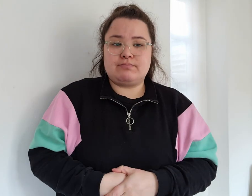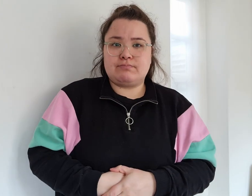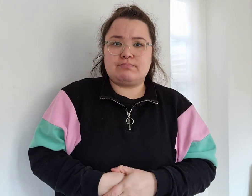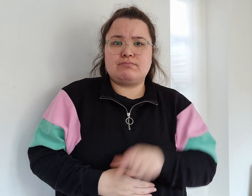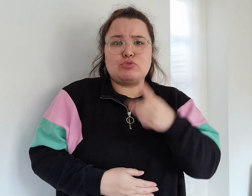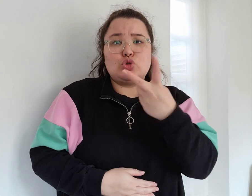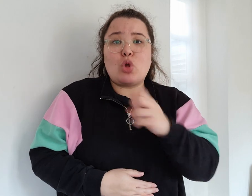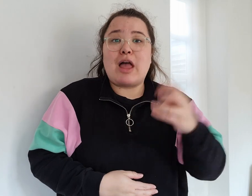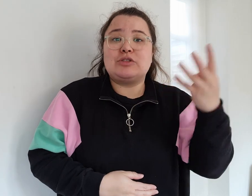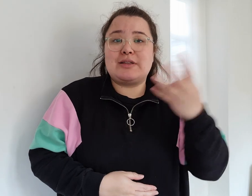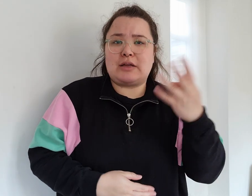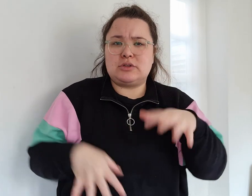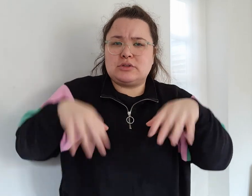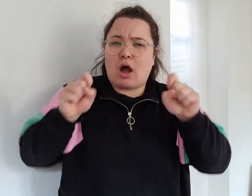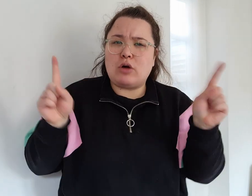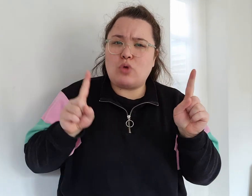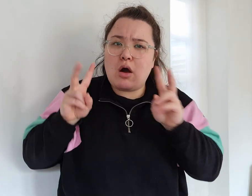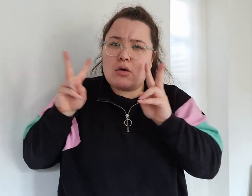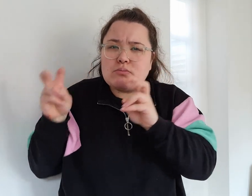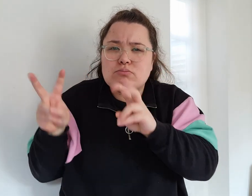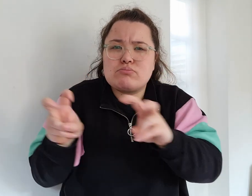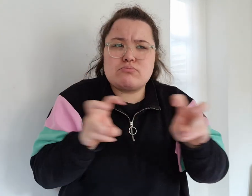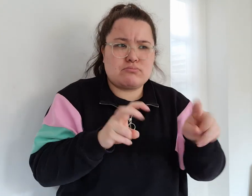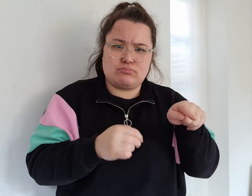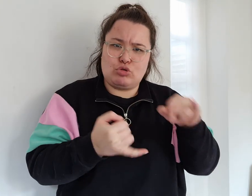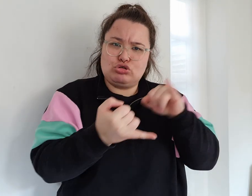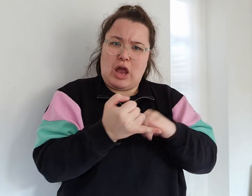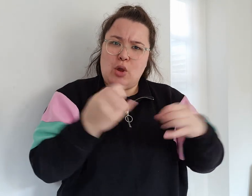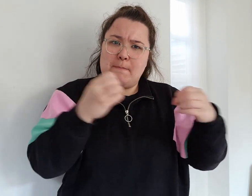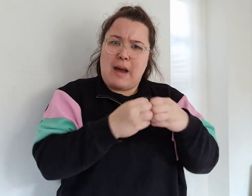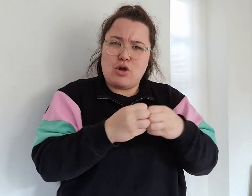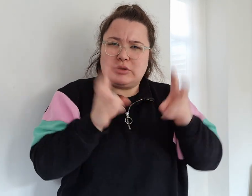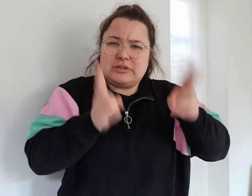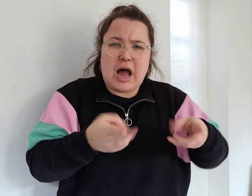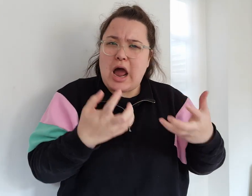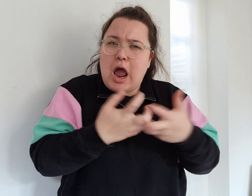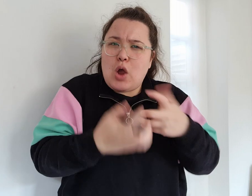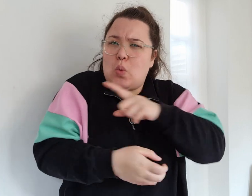In 2019 an inquiry was announced to determine the manner of his death